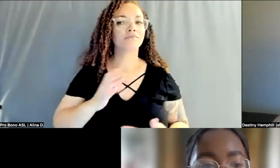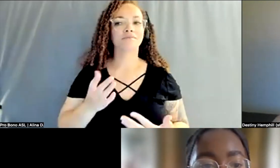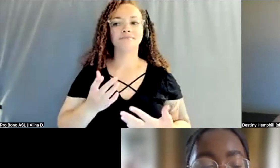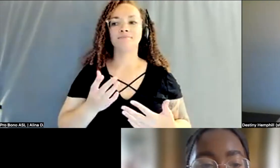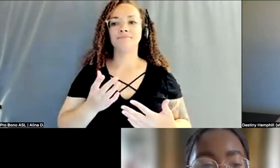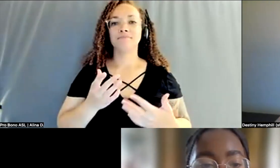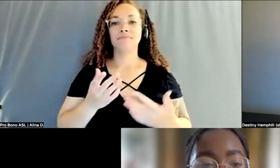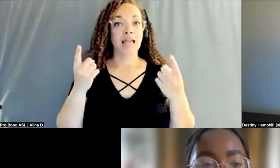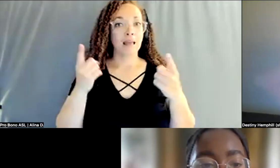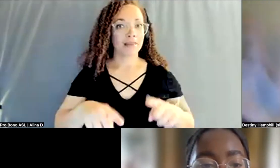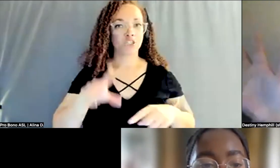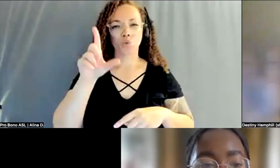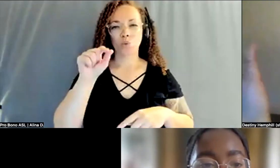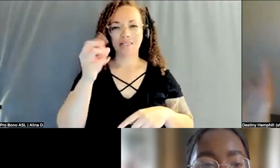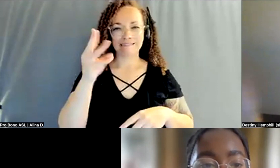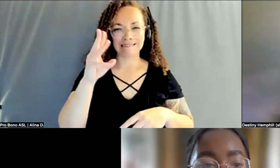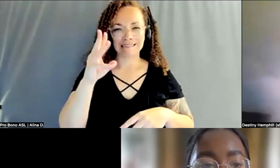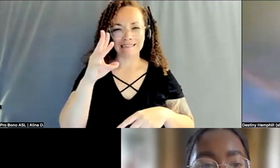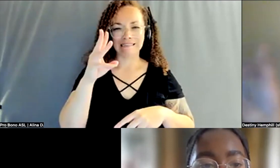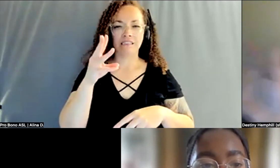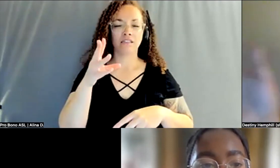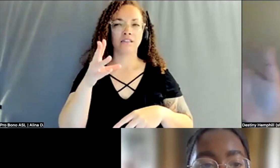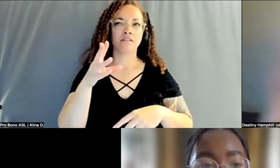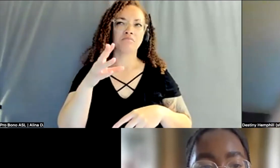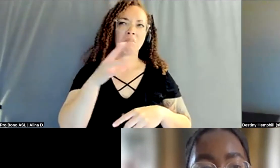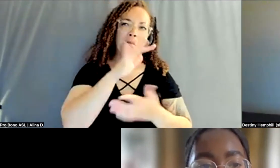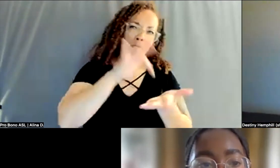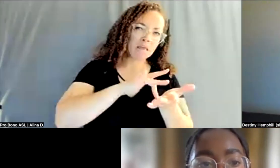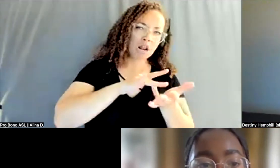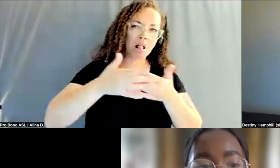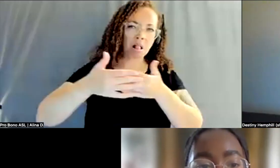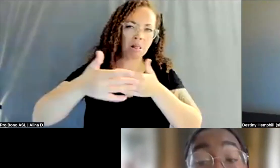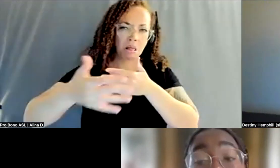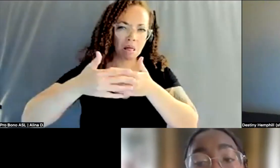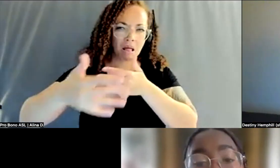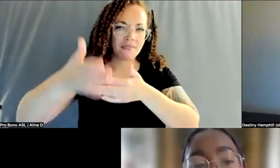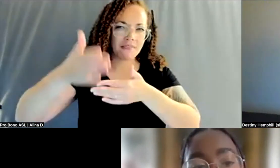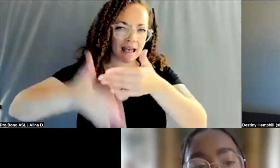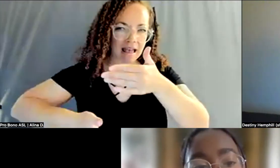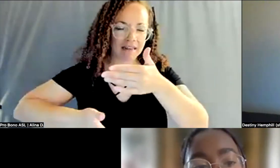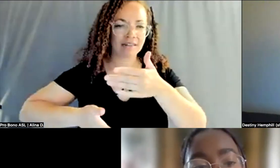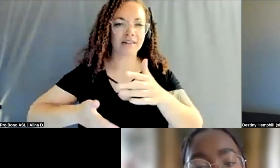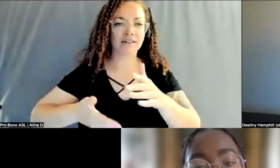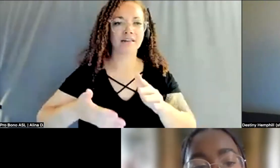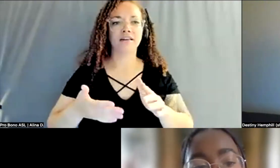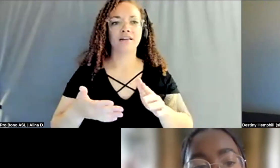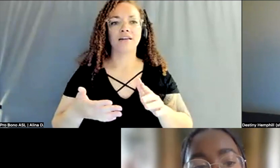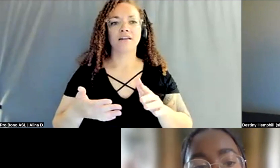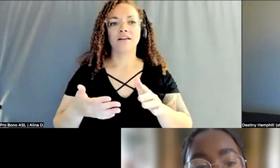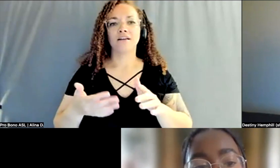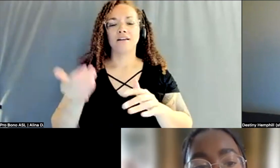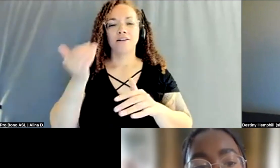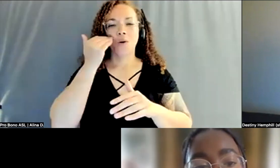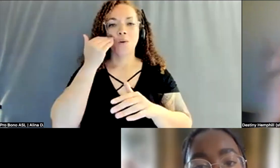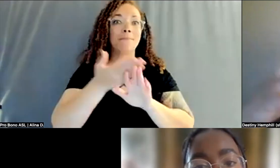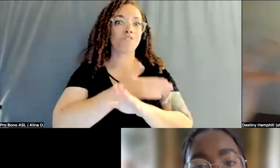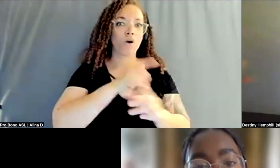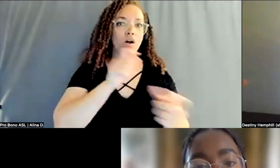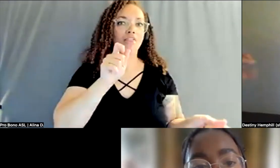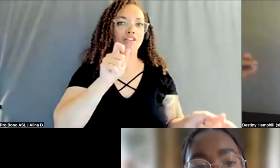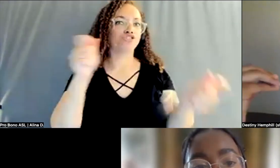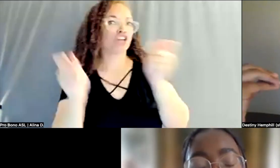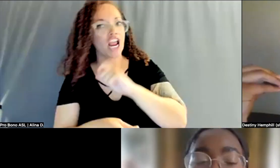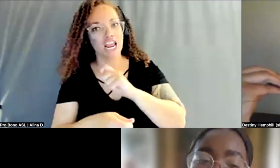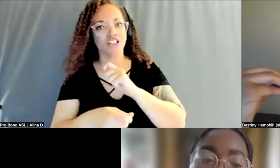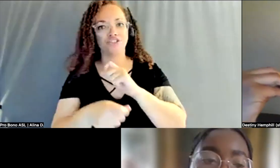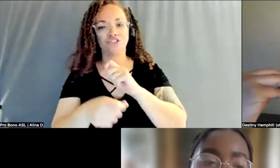even before the change in regime of our settler colony, people were splintering, you know. There…